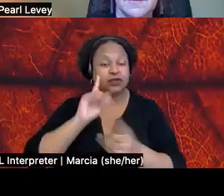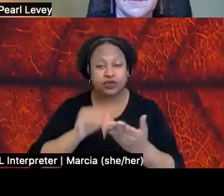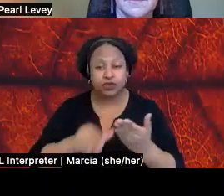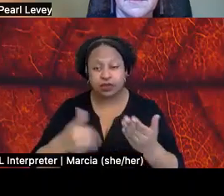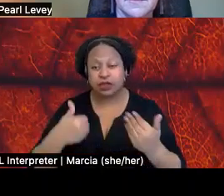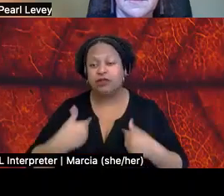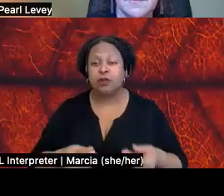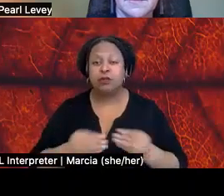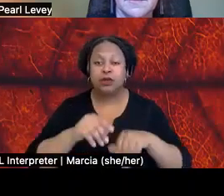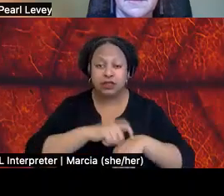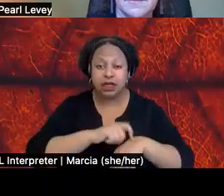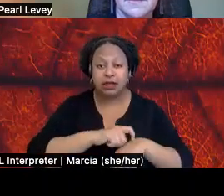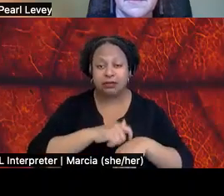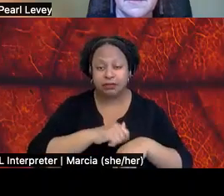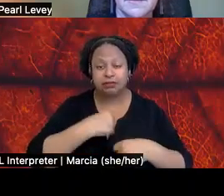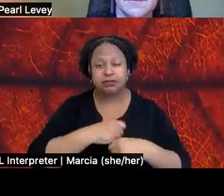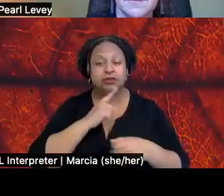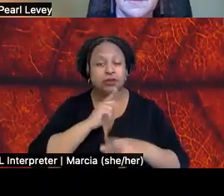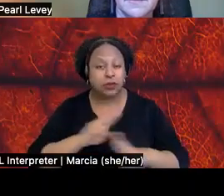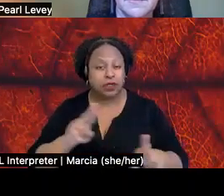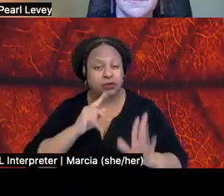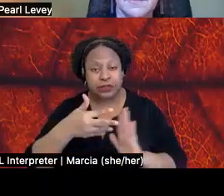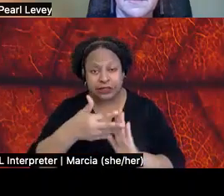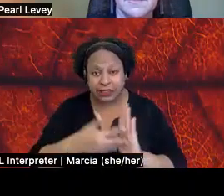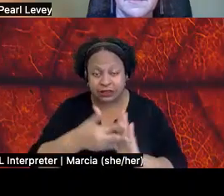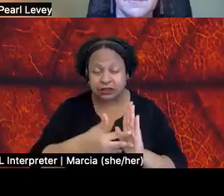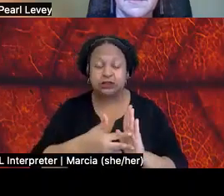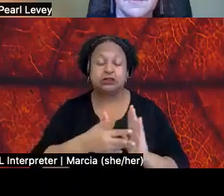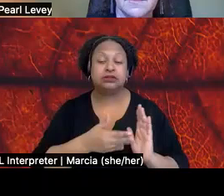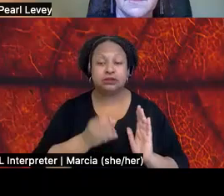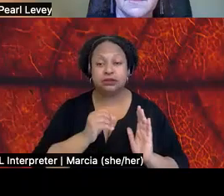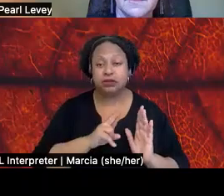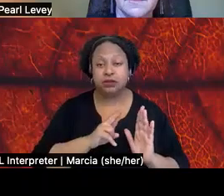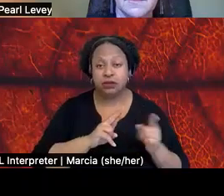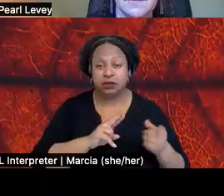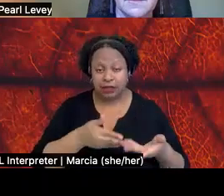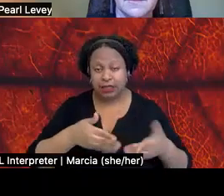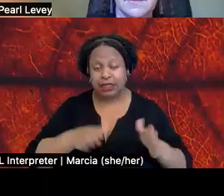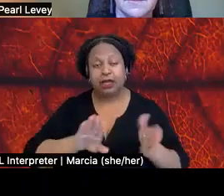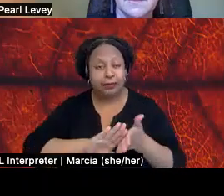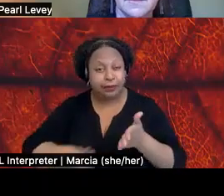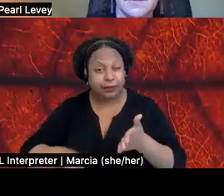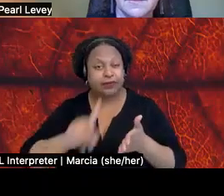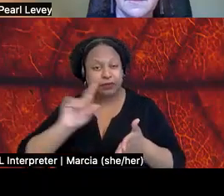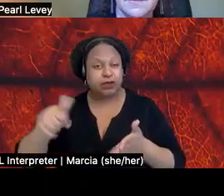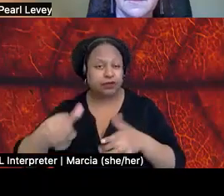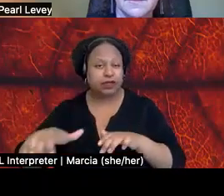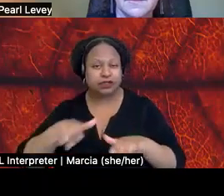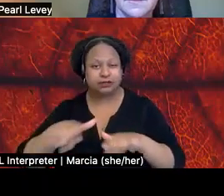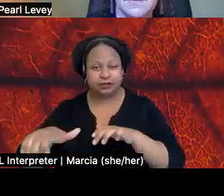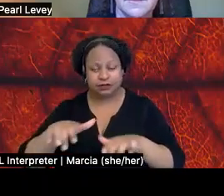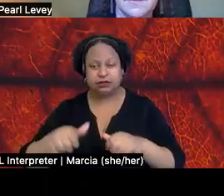to prepare for tests or allow them to be excused from certain things. Certainly it's not in the accommodation,